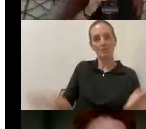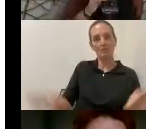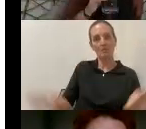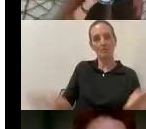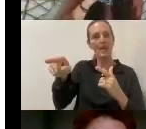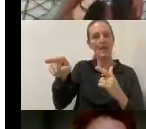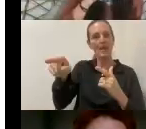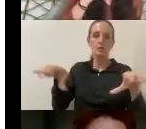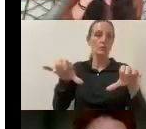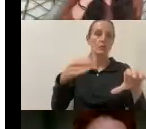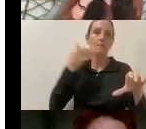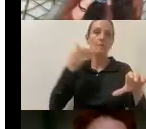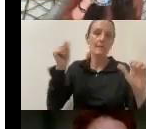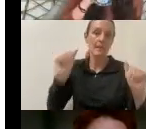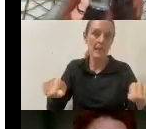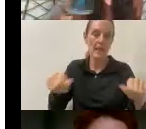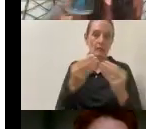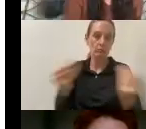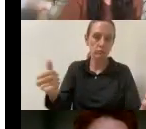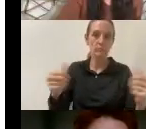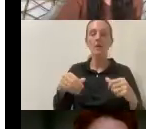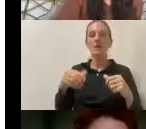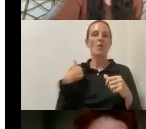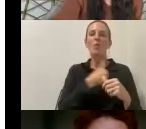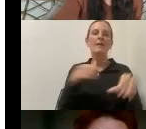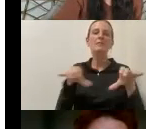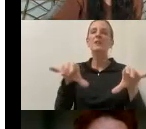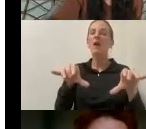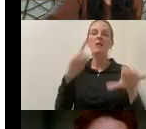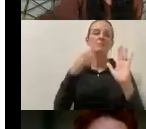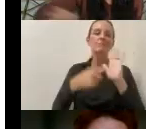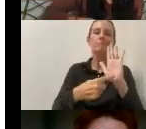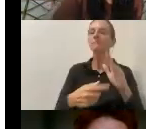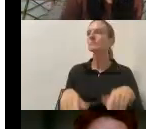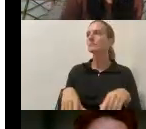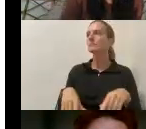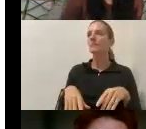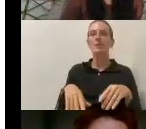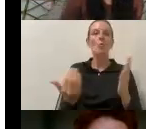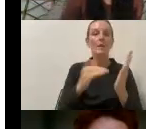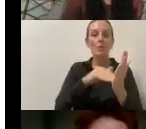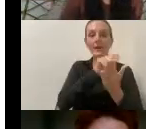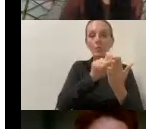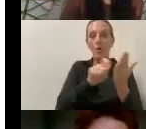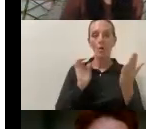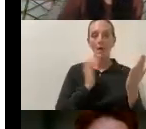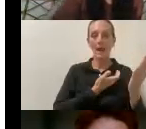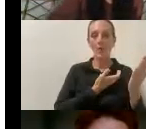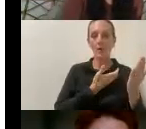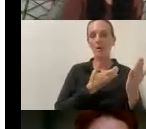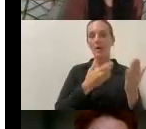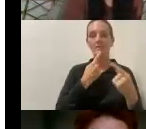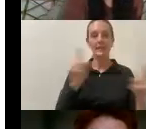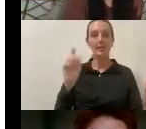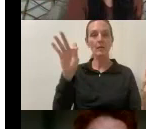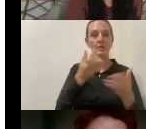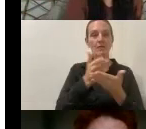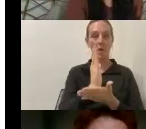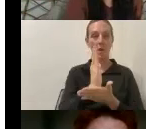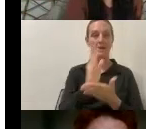And we've even done work on, we rewrote our declaration of rights and we've recognized